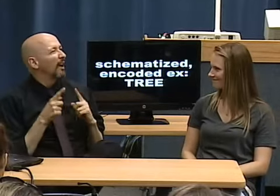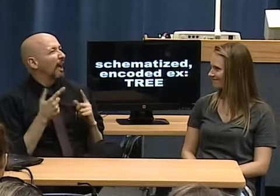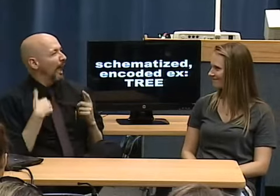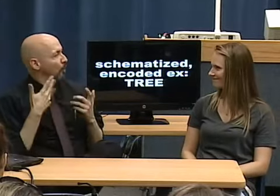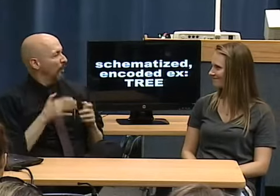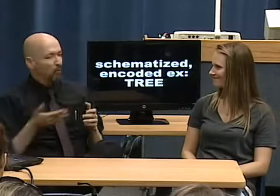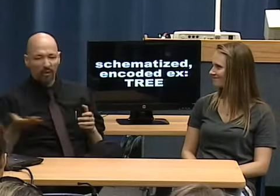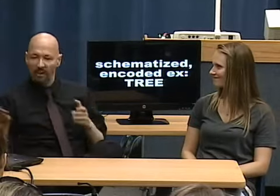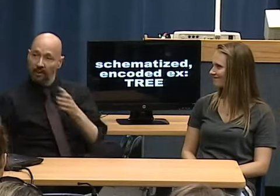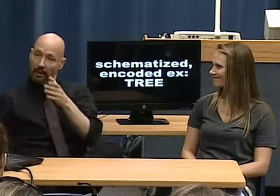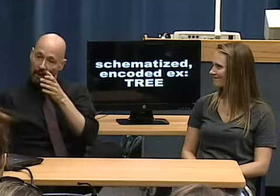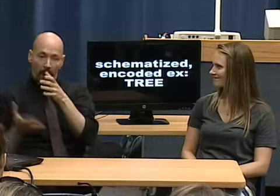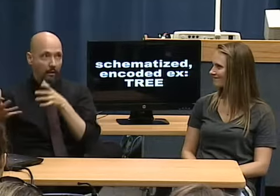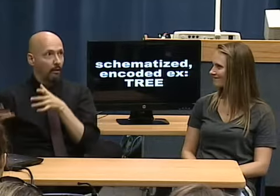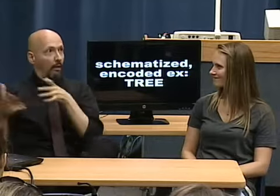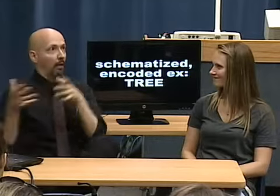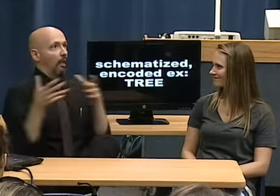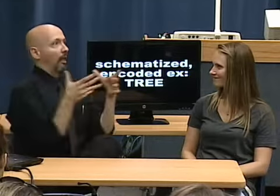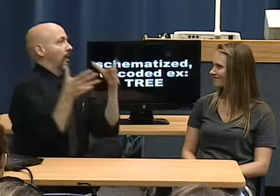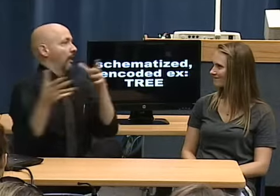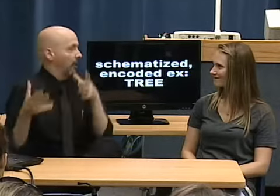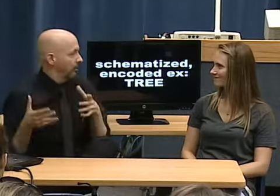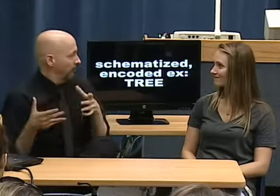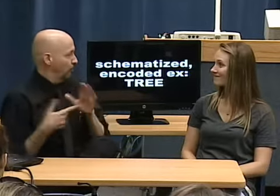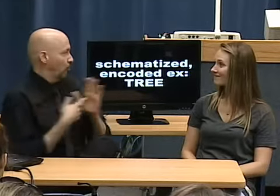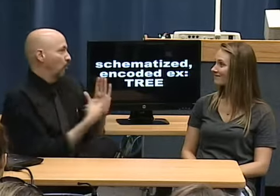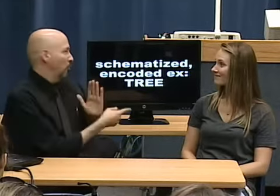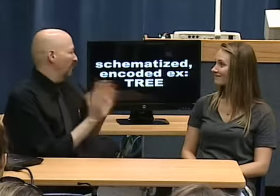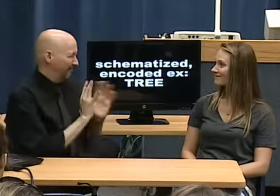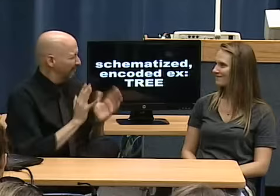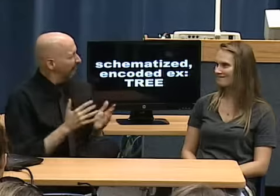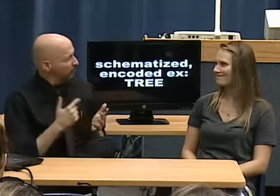But do I cut it down and bring it to you to show you? Nah.